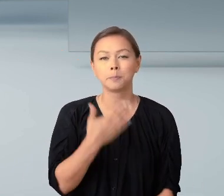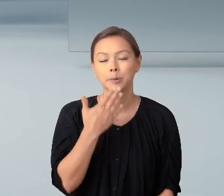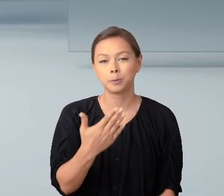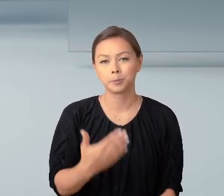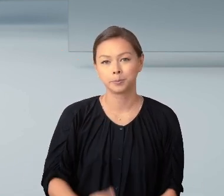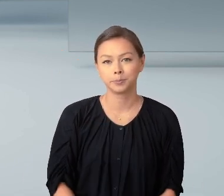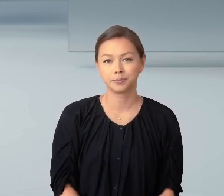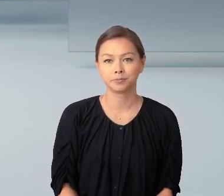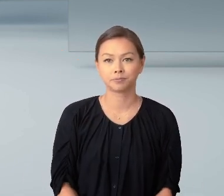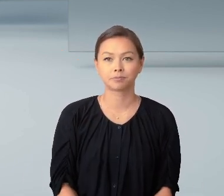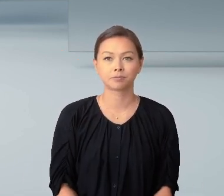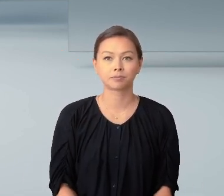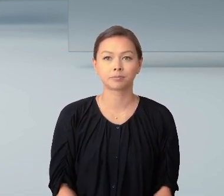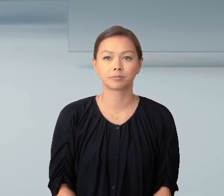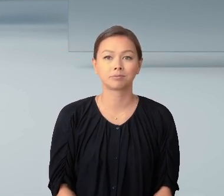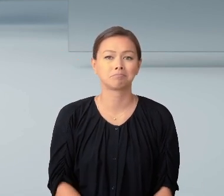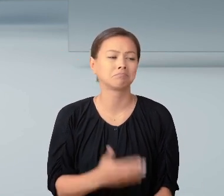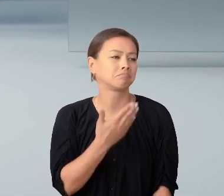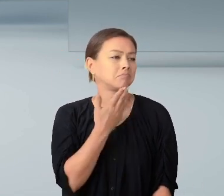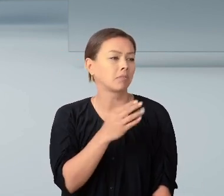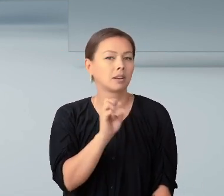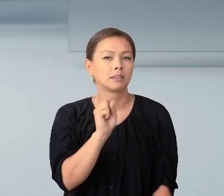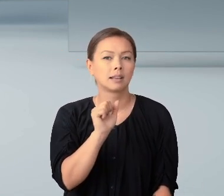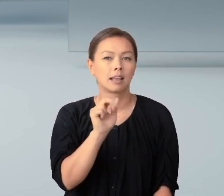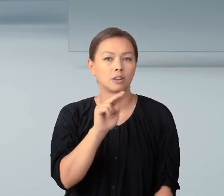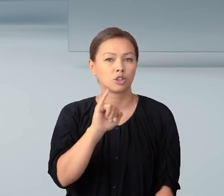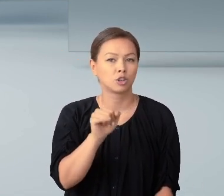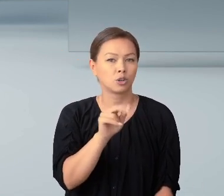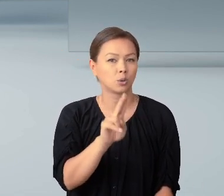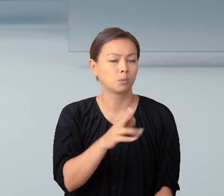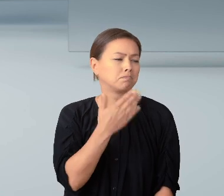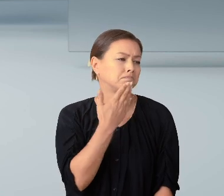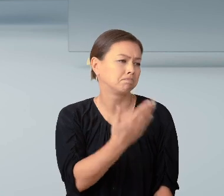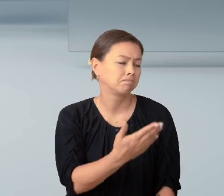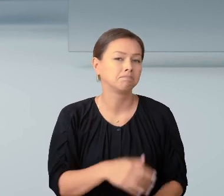session. Thank you. Tracey: Thank you so much, Sanju.